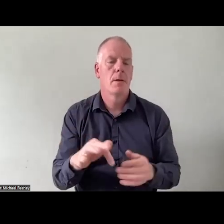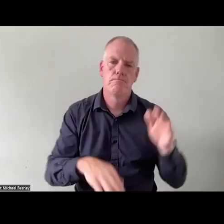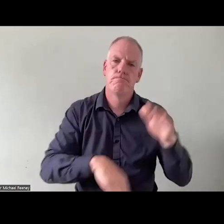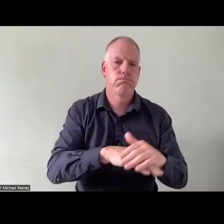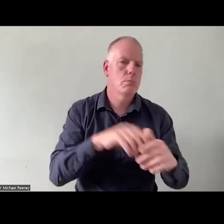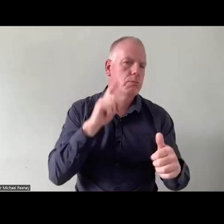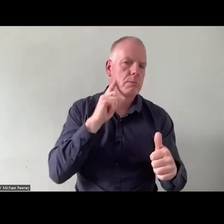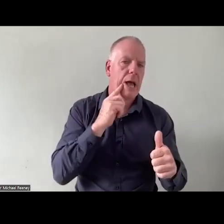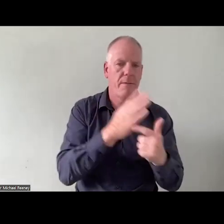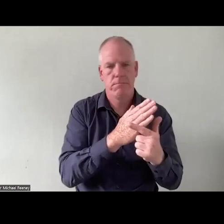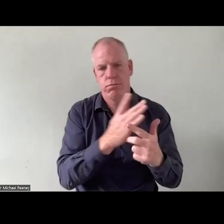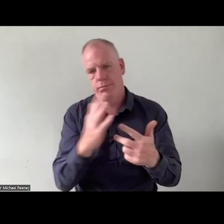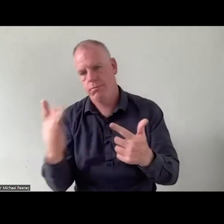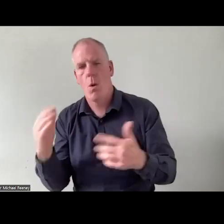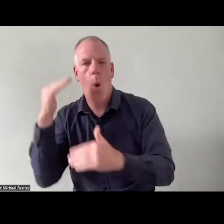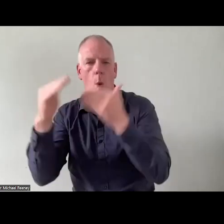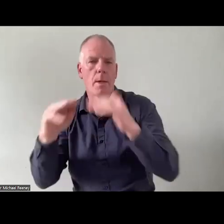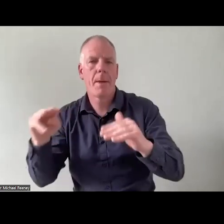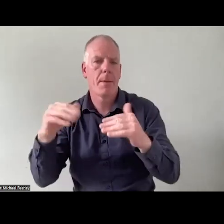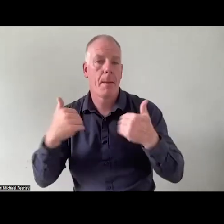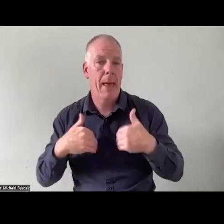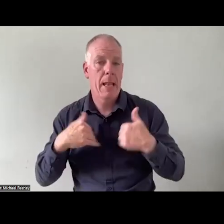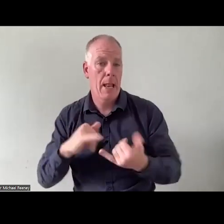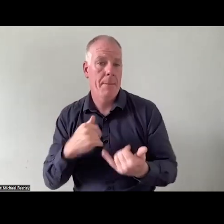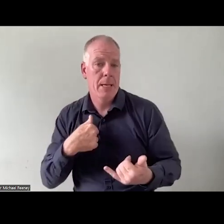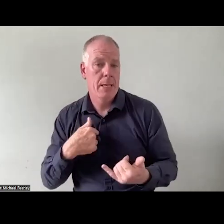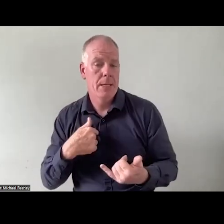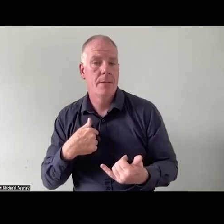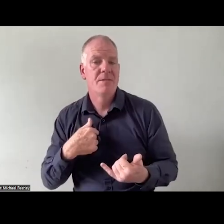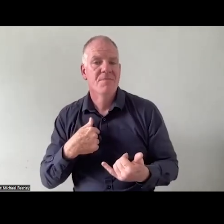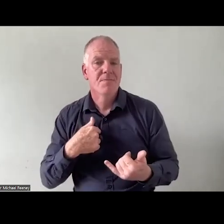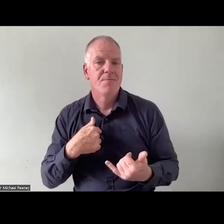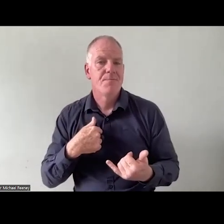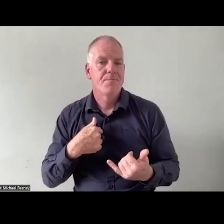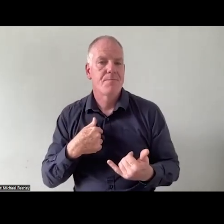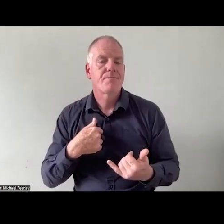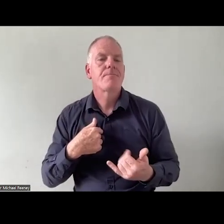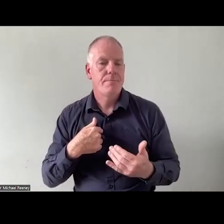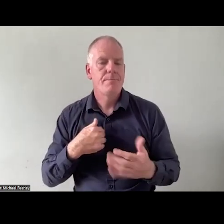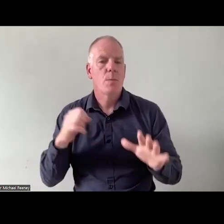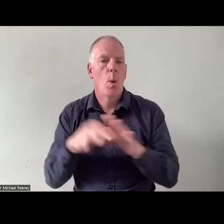to older gentlemen like myself who are maybe losing their upper register.